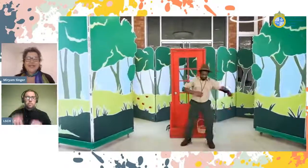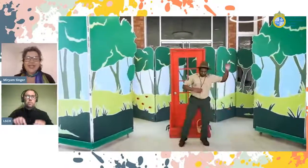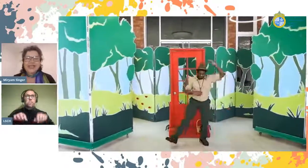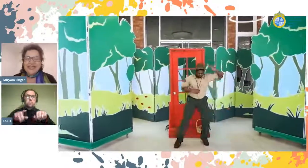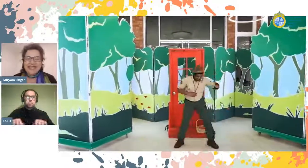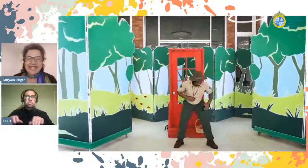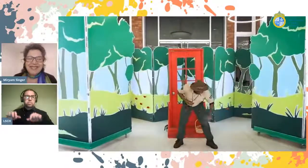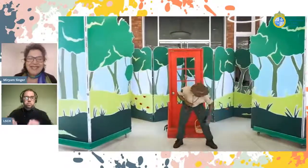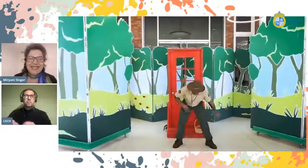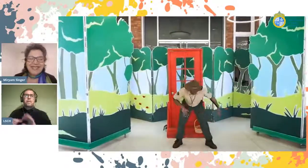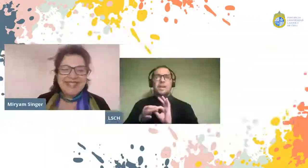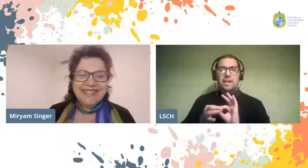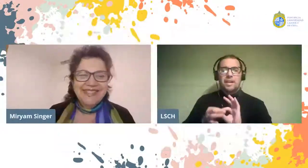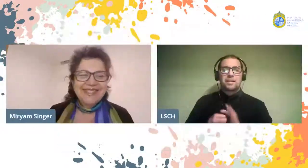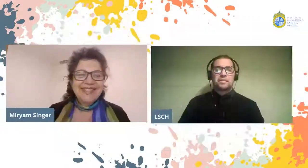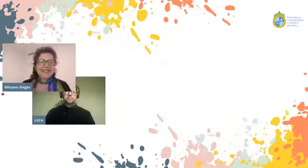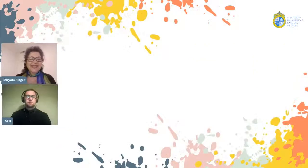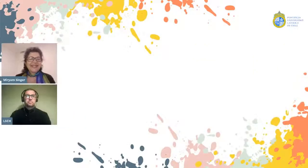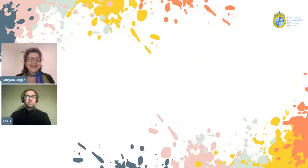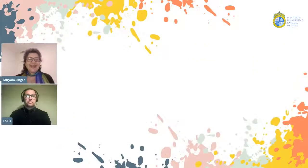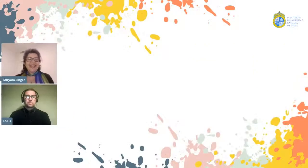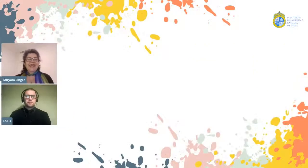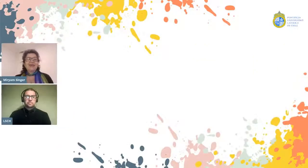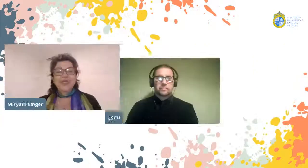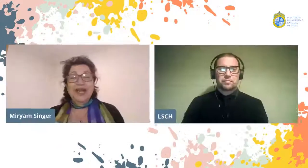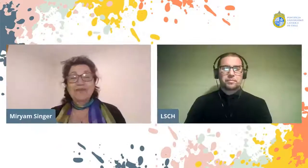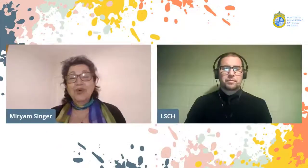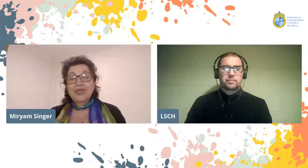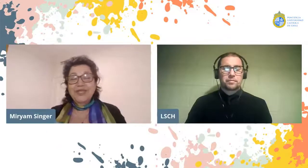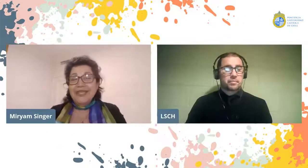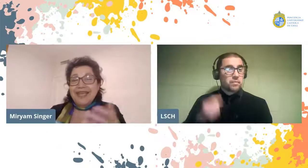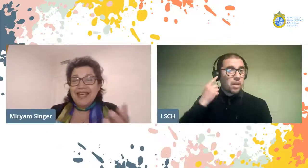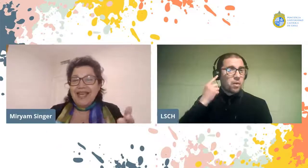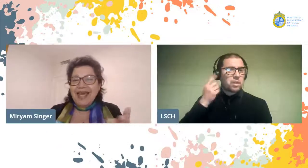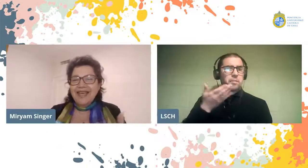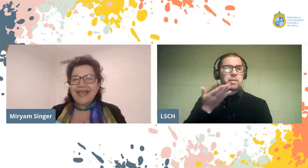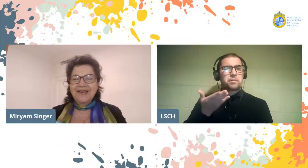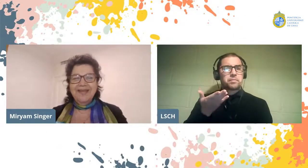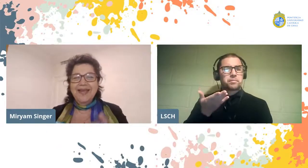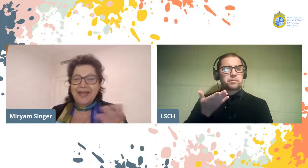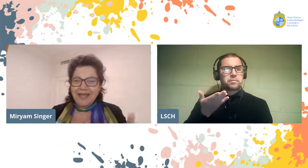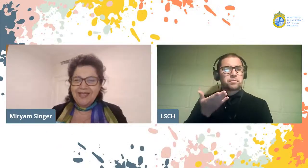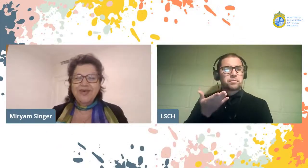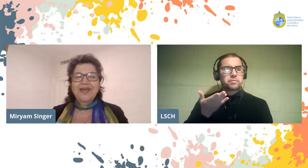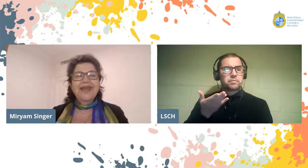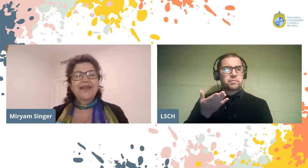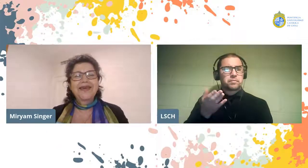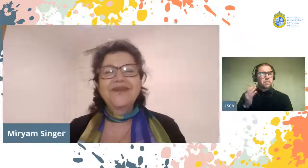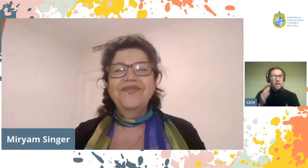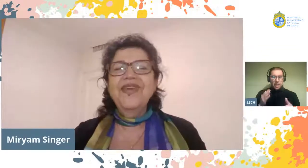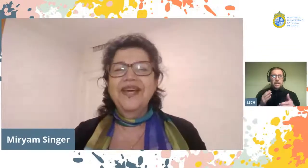Thanks a lot, Gina. We heard the beginning of the area of Figaro,